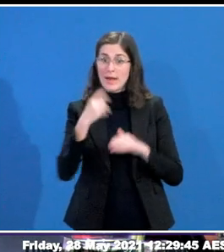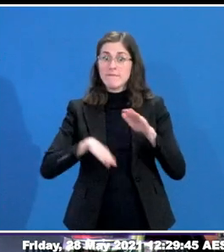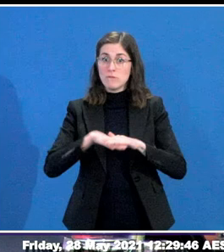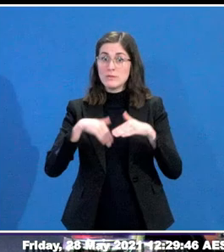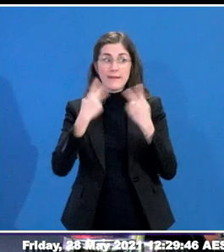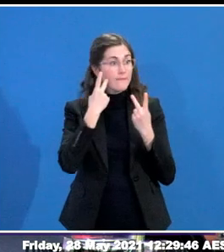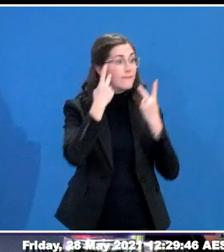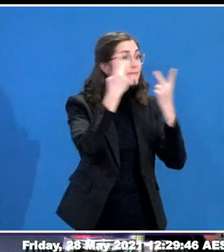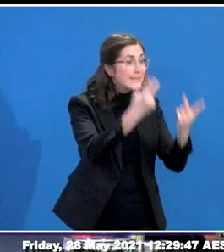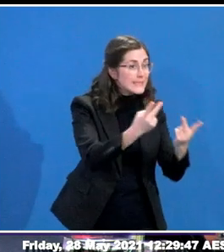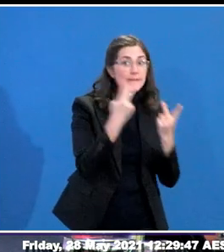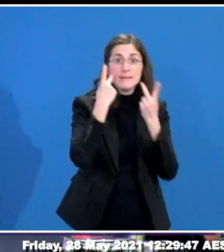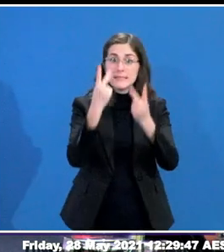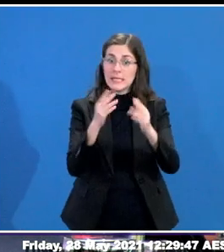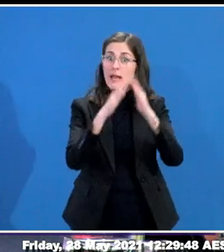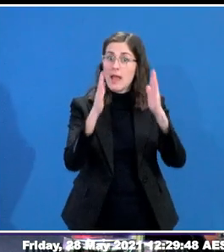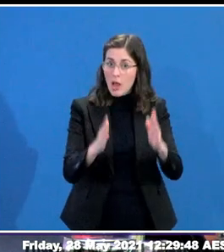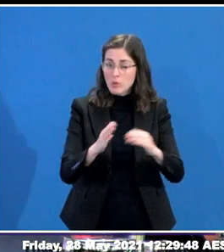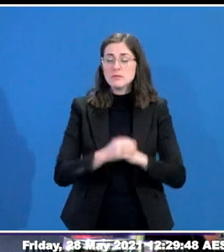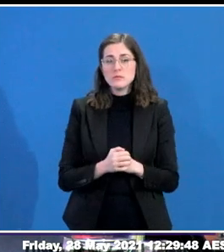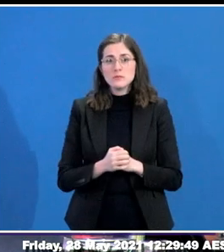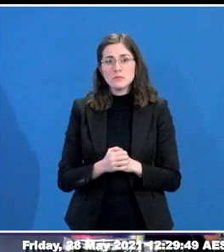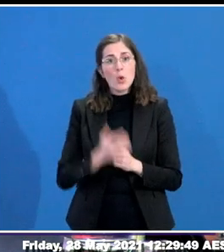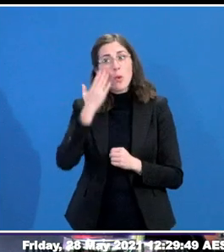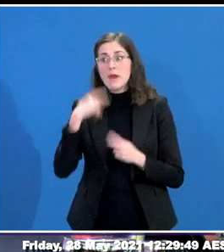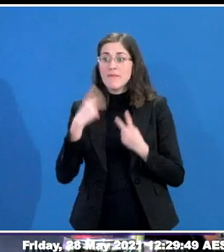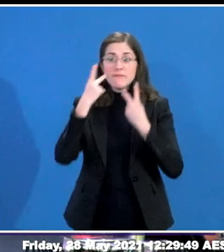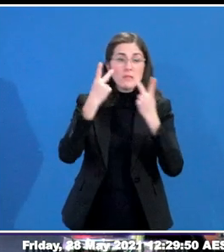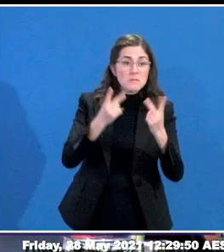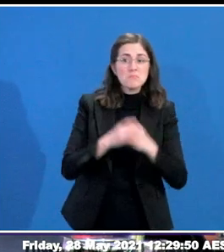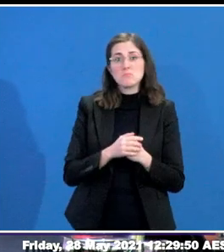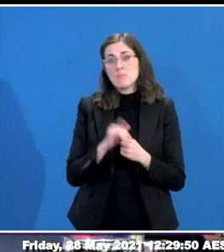And, as I had stated before, each visit could be an hour to two hours.